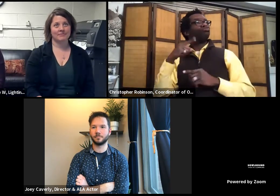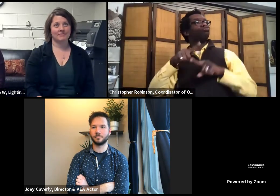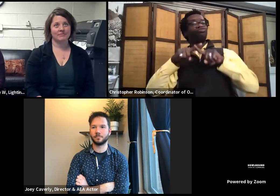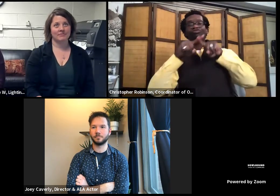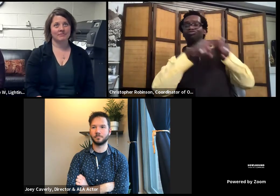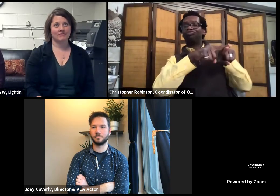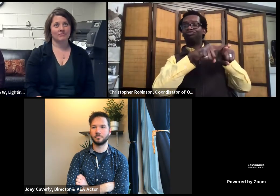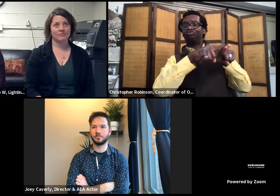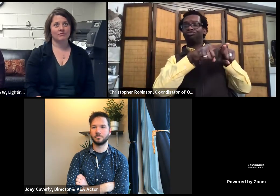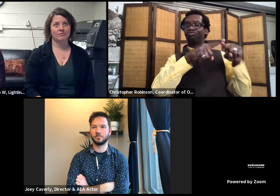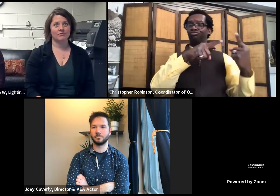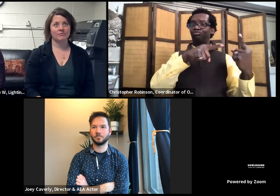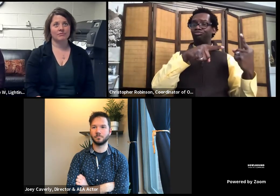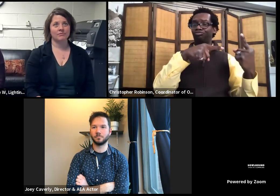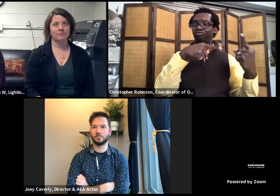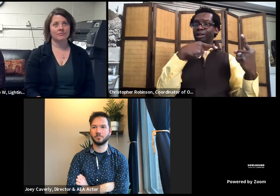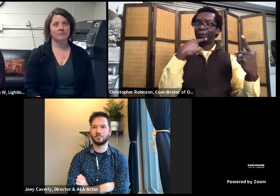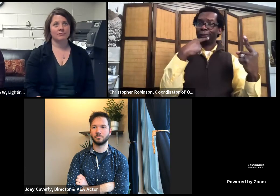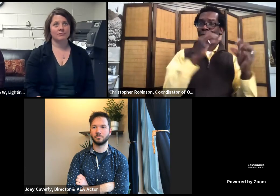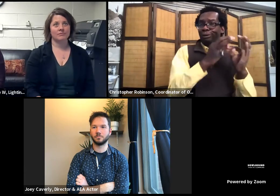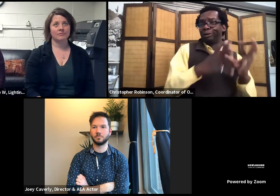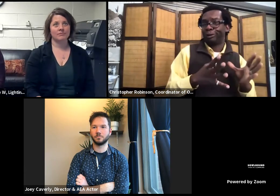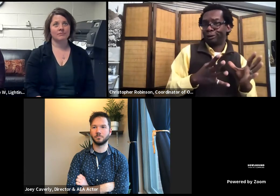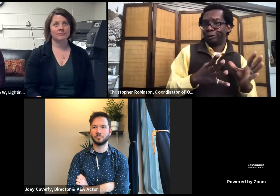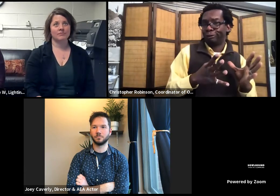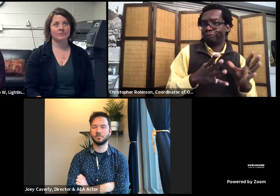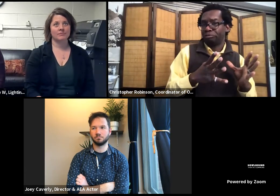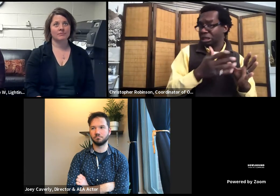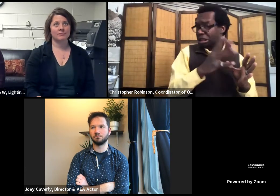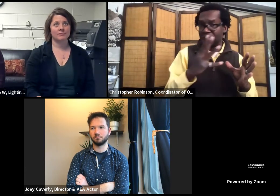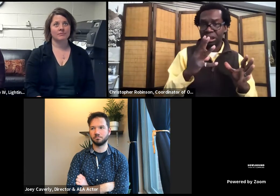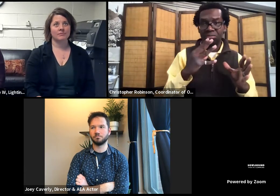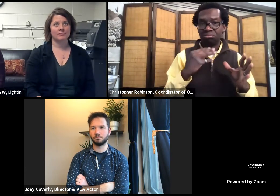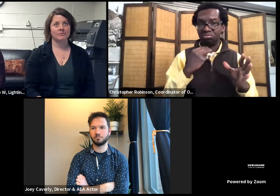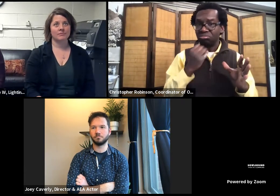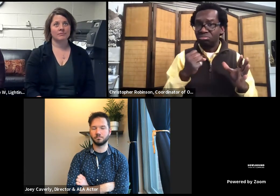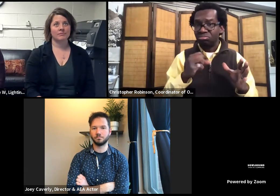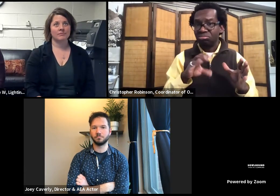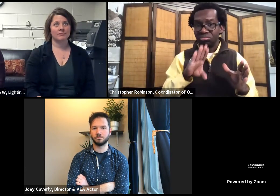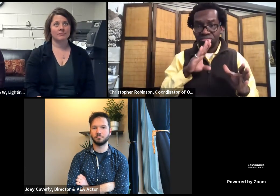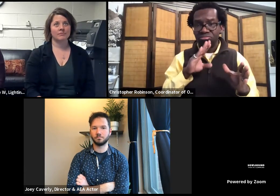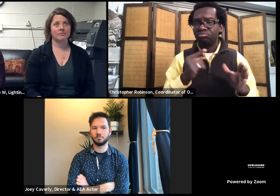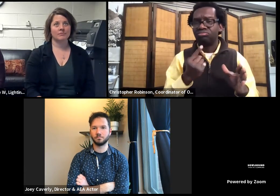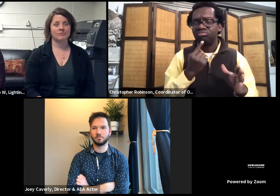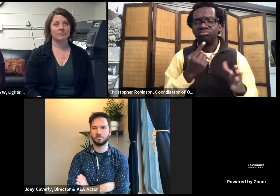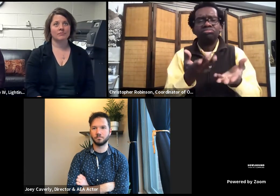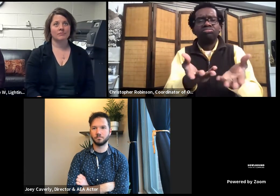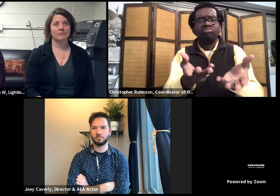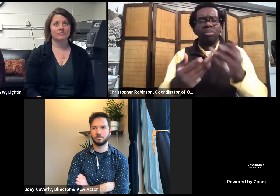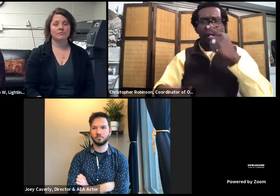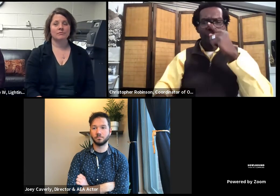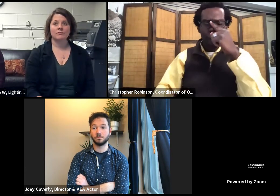'Cause I think hearing theater companies think, oh, well, I have a hearing interpreter. Is that good enough?